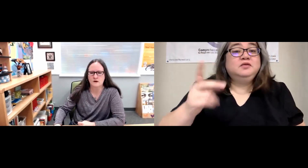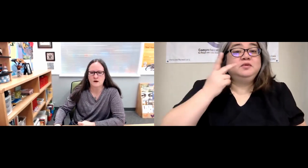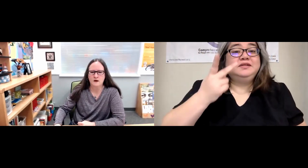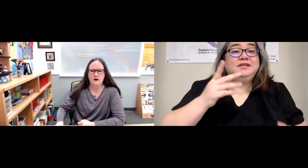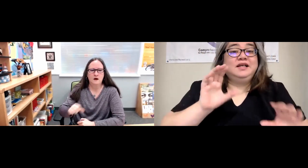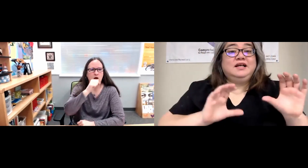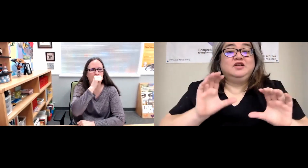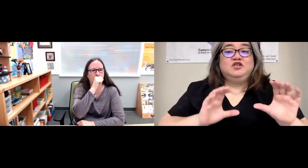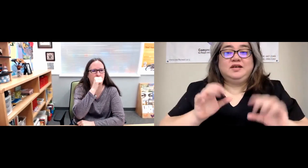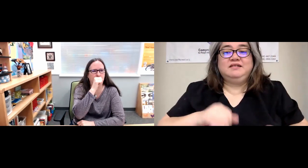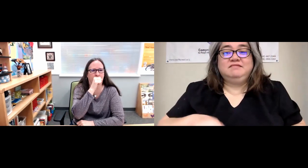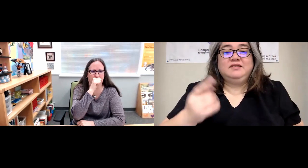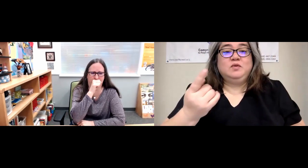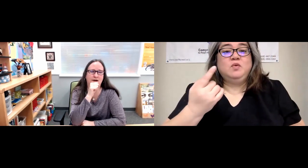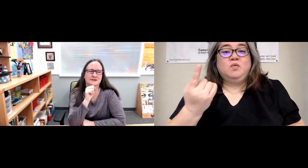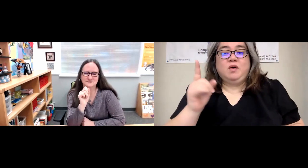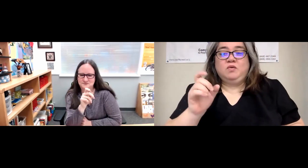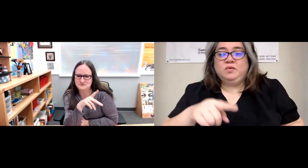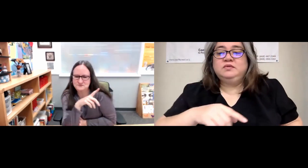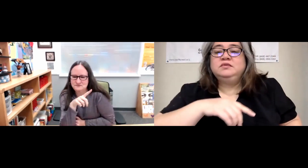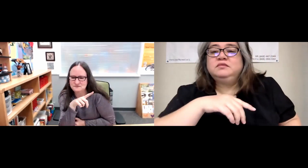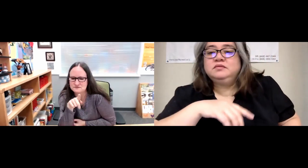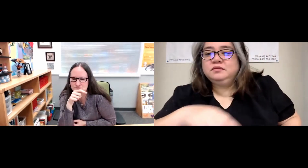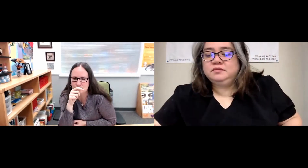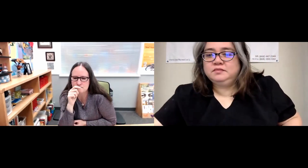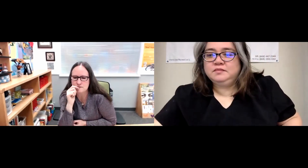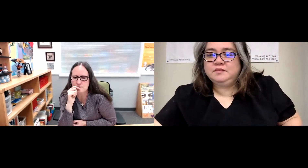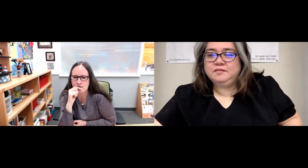Oh, okay. You see in the chat. Sandy: